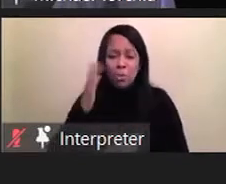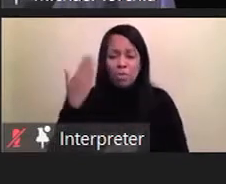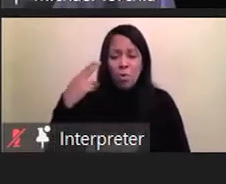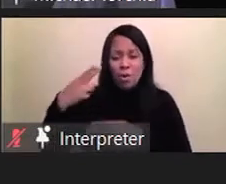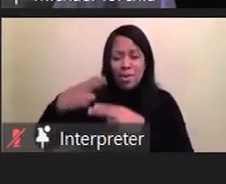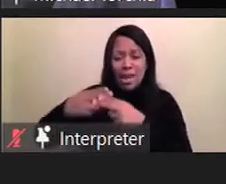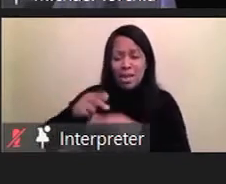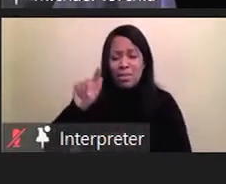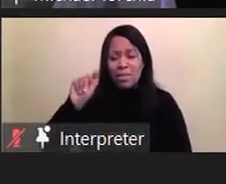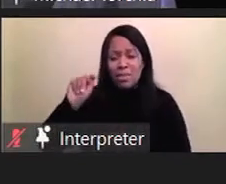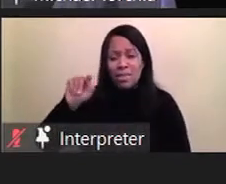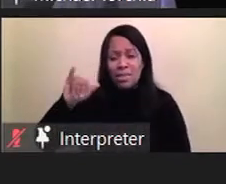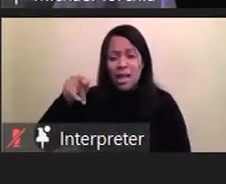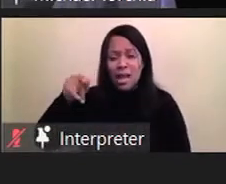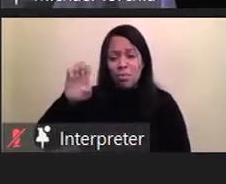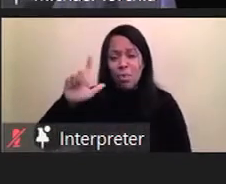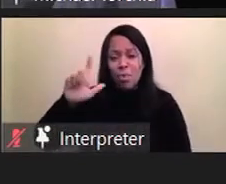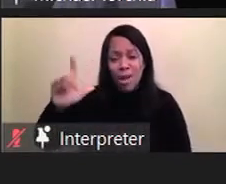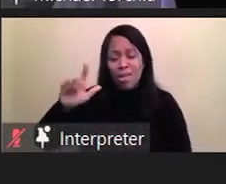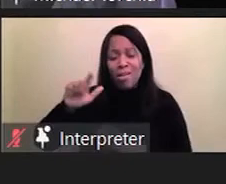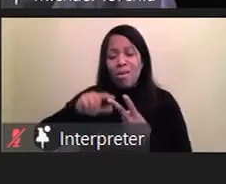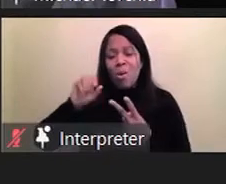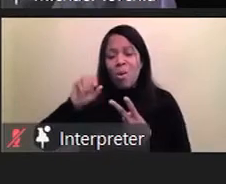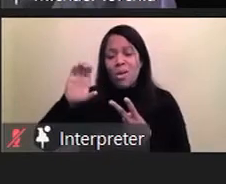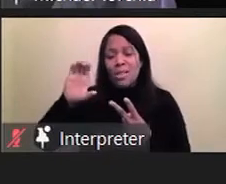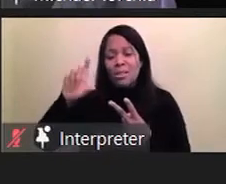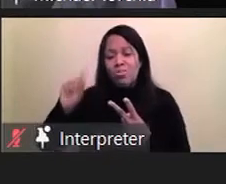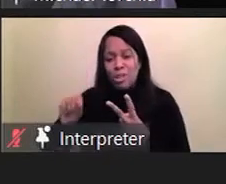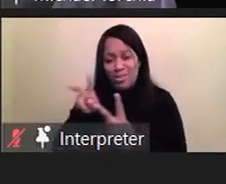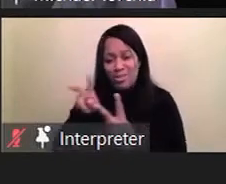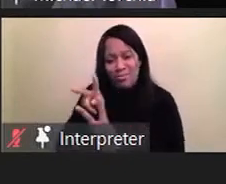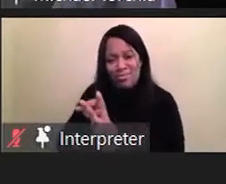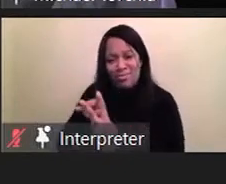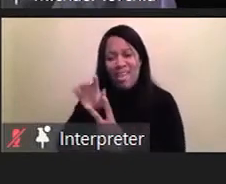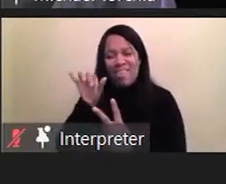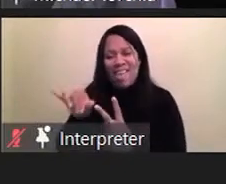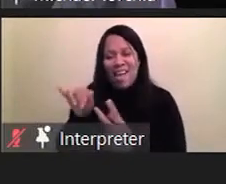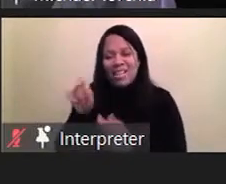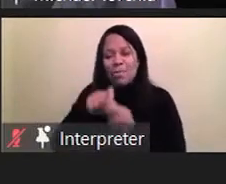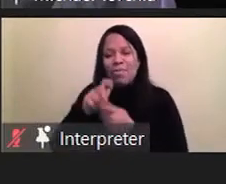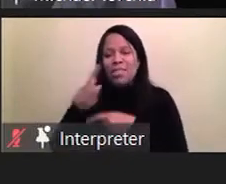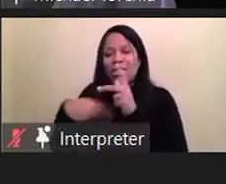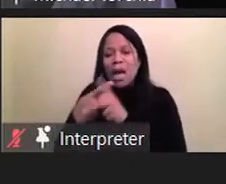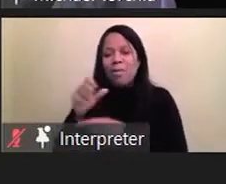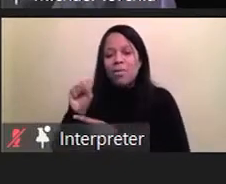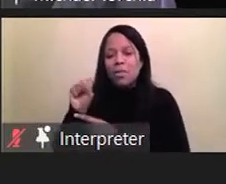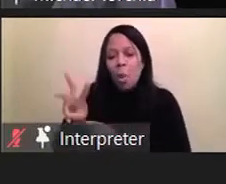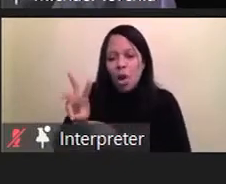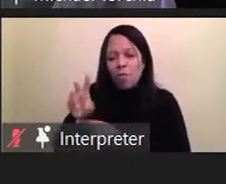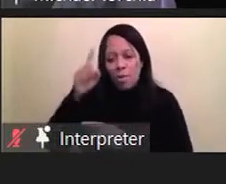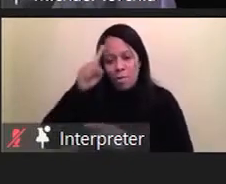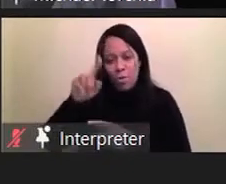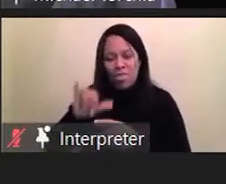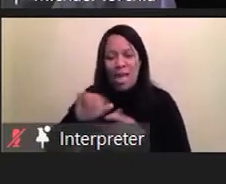And they refer to a software that meaning for meaning is provided in. So in terms of the end user's experience,